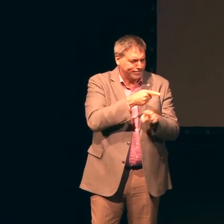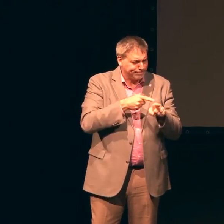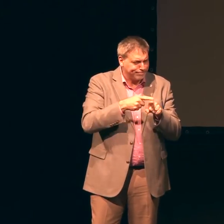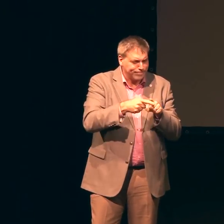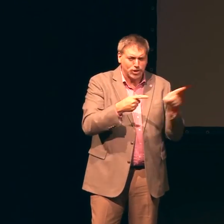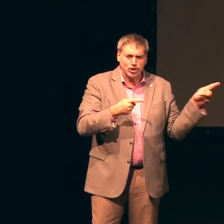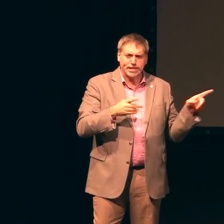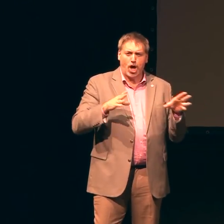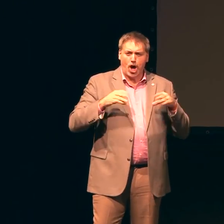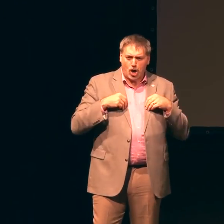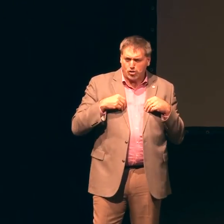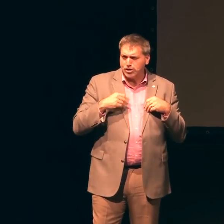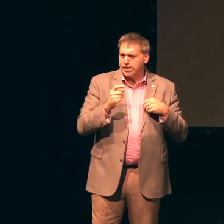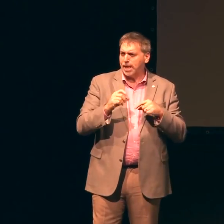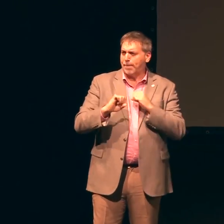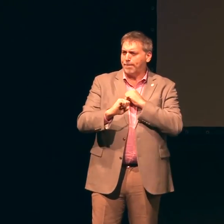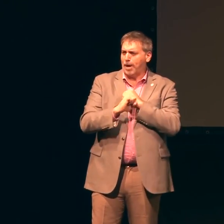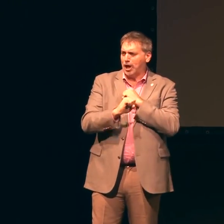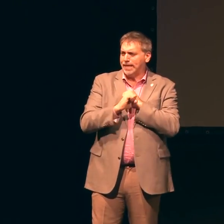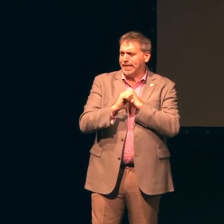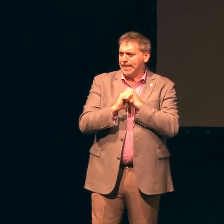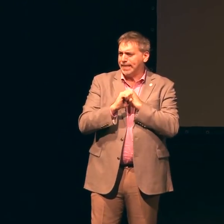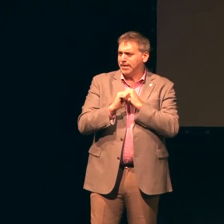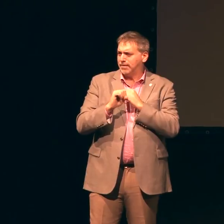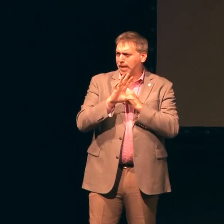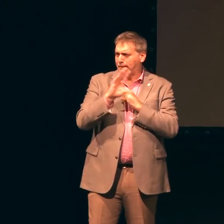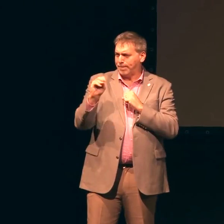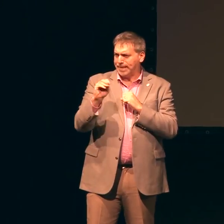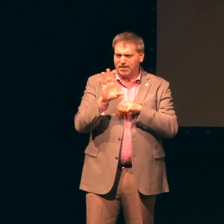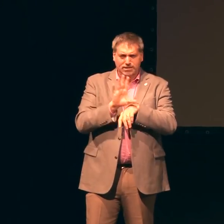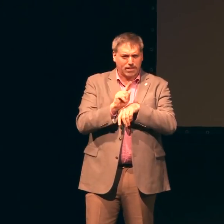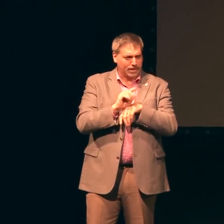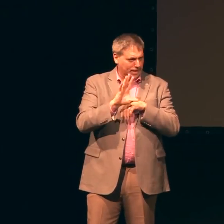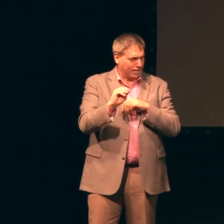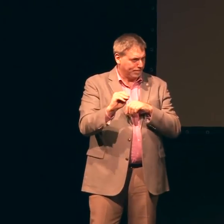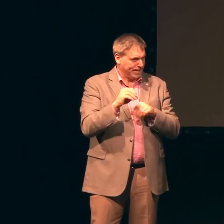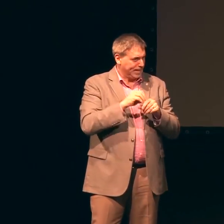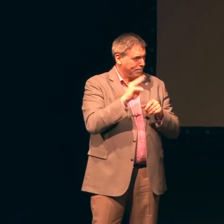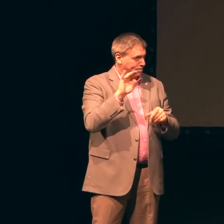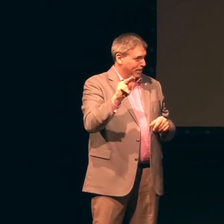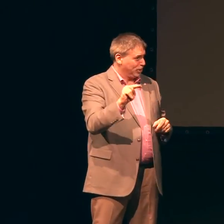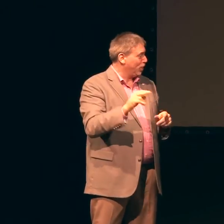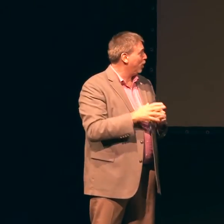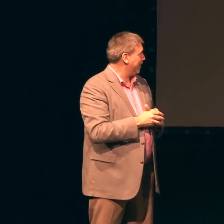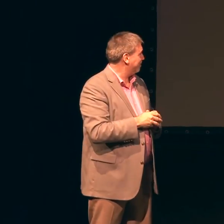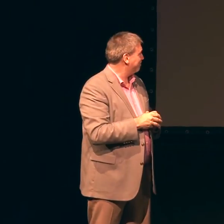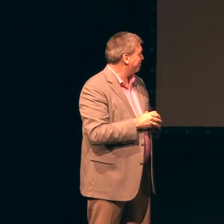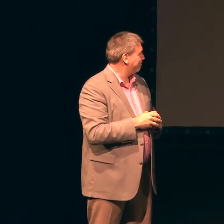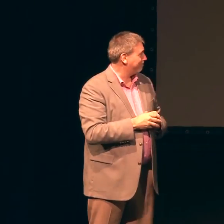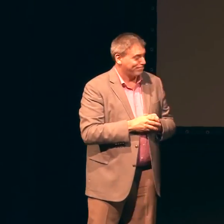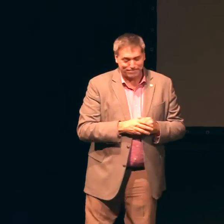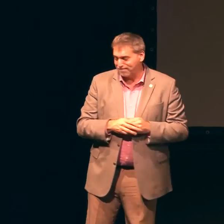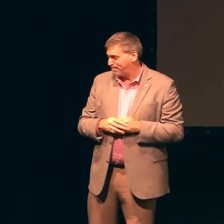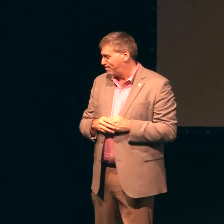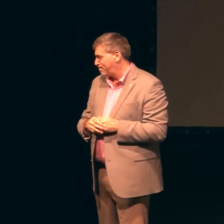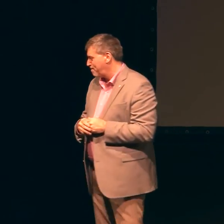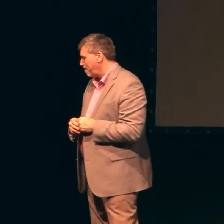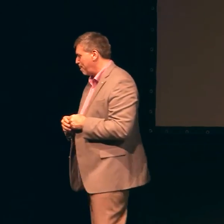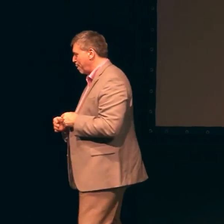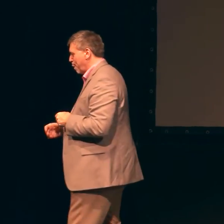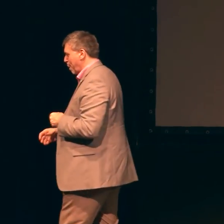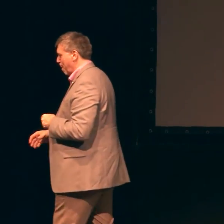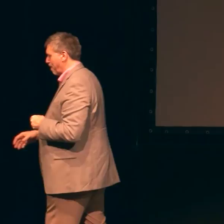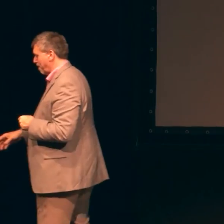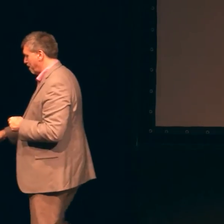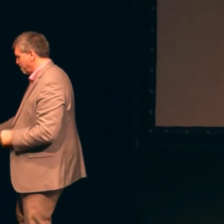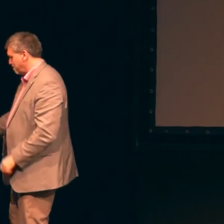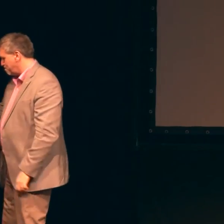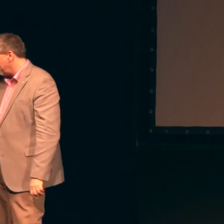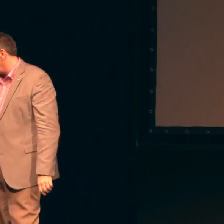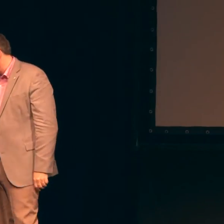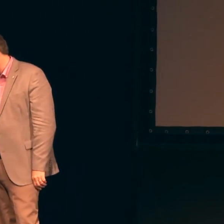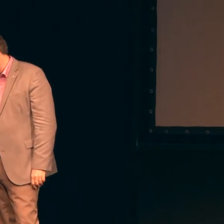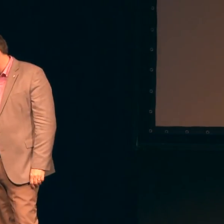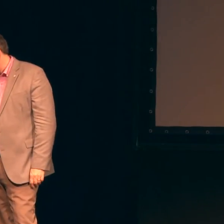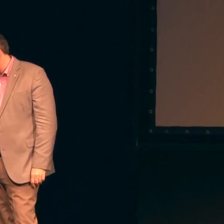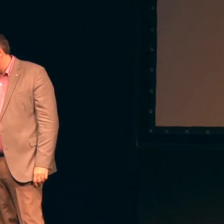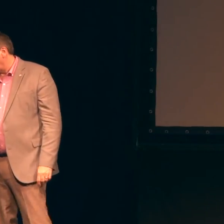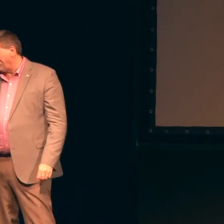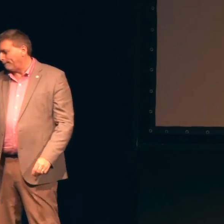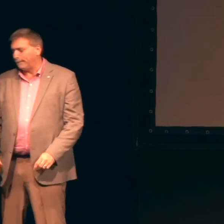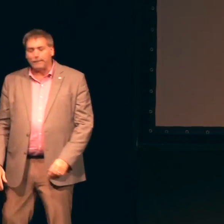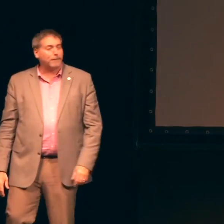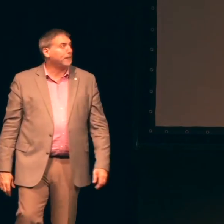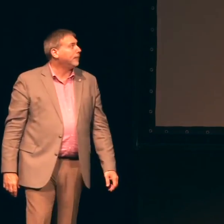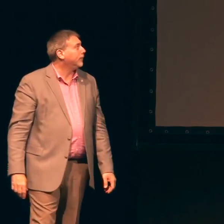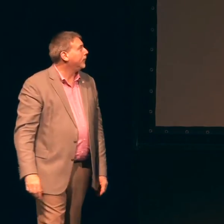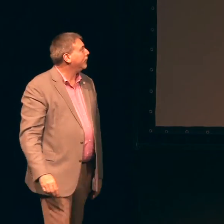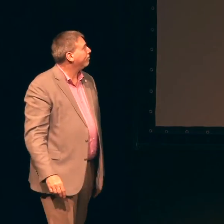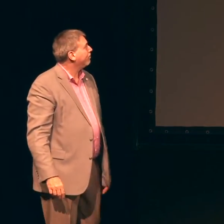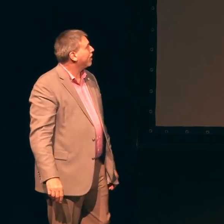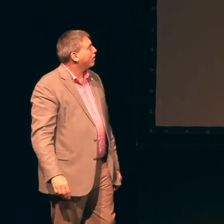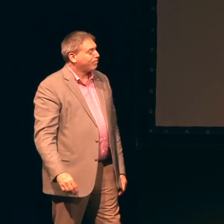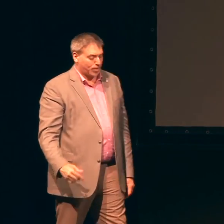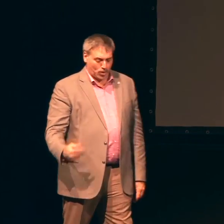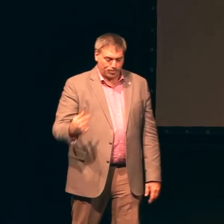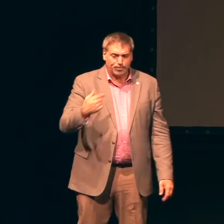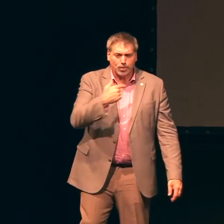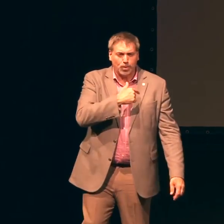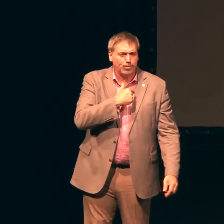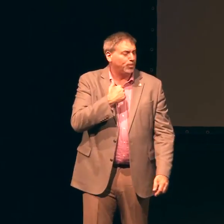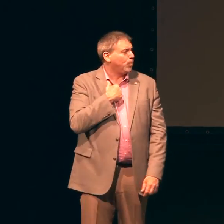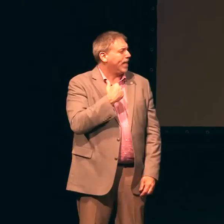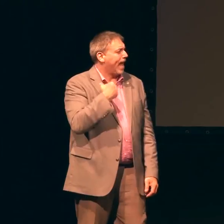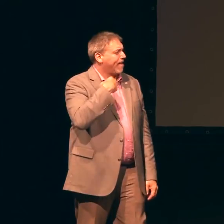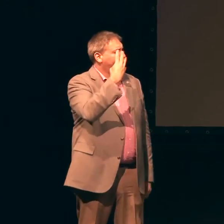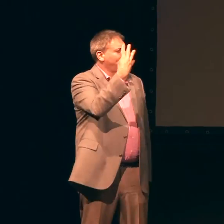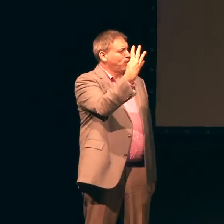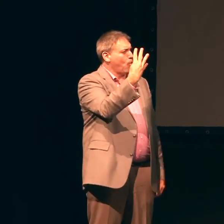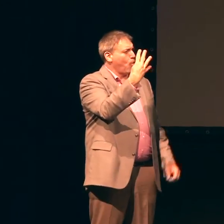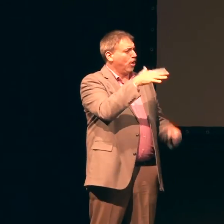and outreach. She owns a marketing company, she is a consultant in Minnesota. We have